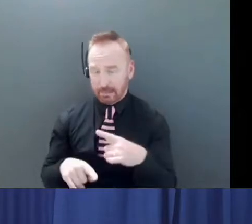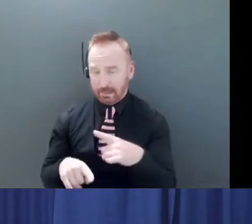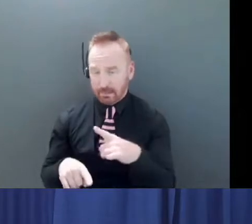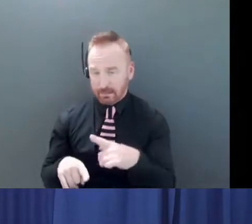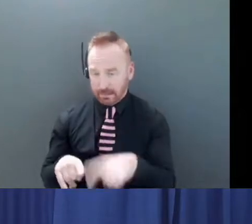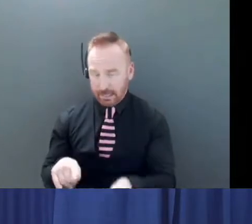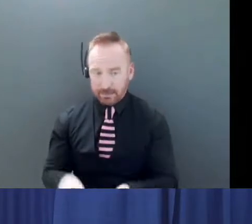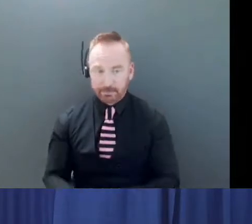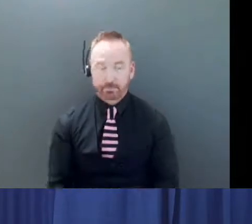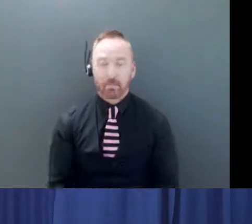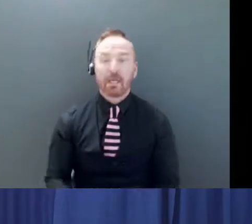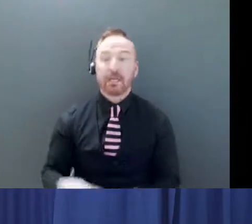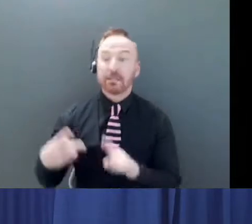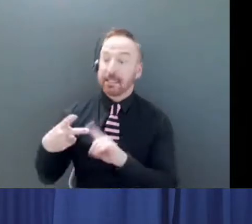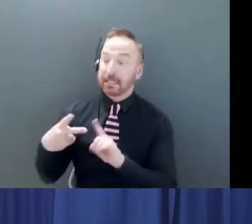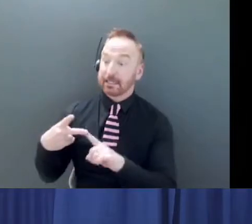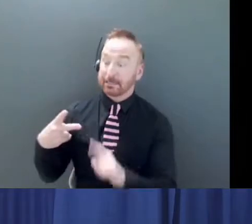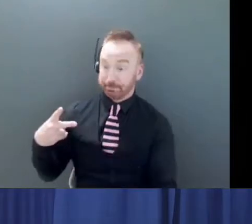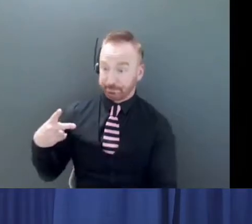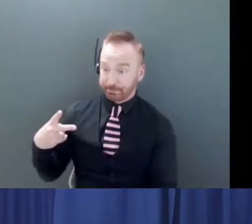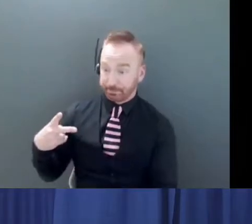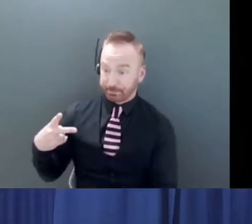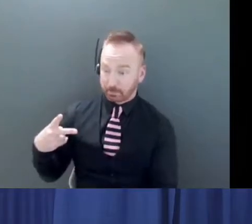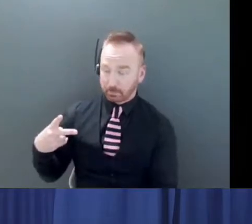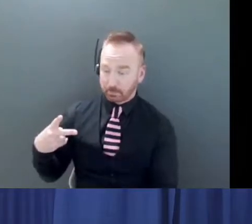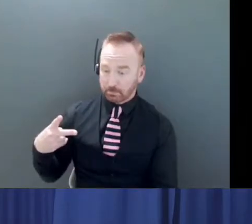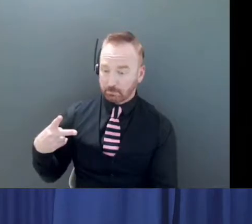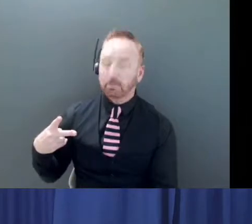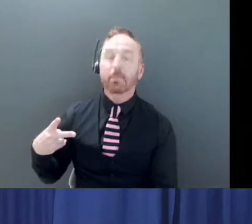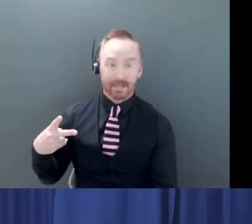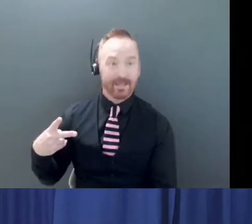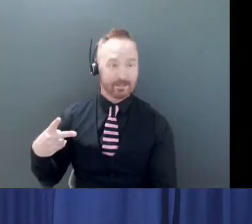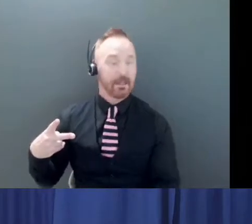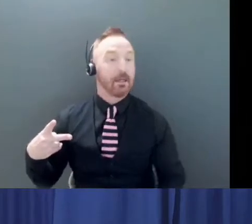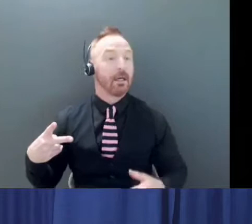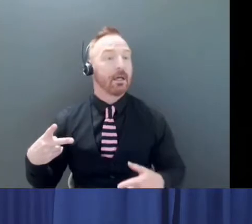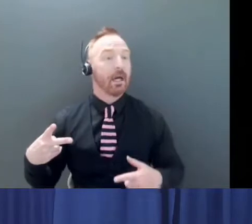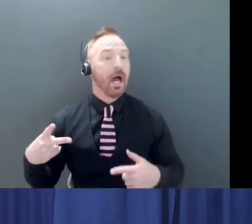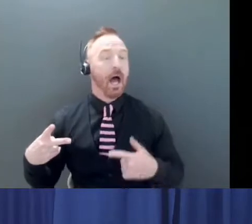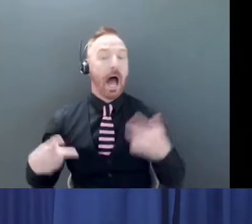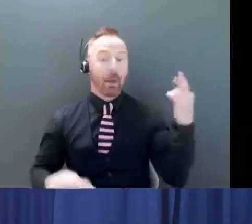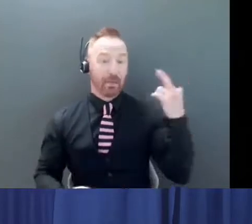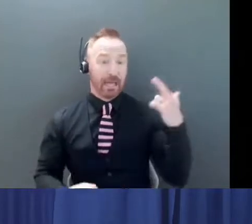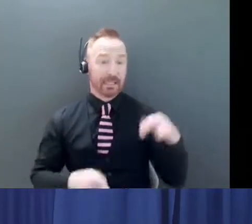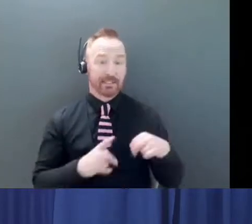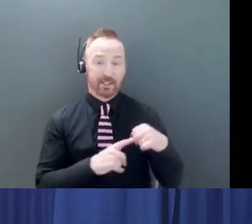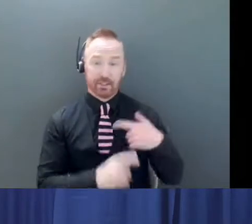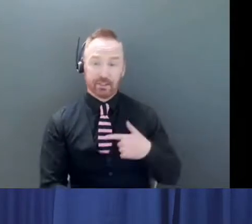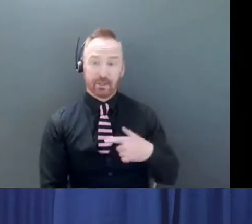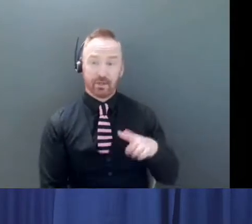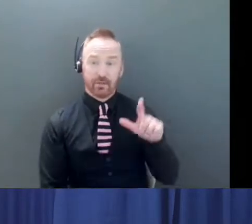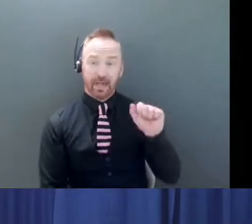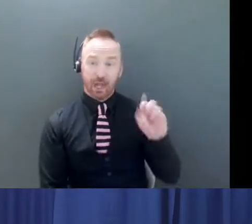I realize there is a lawsuit before the courts. But I have to ask again why wasn't there a way that parents